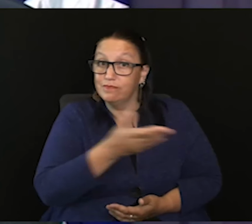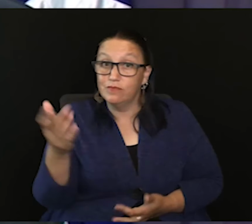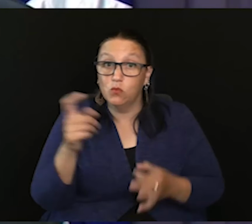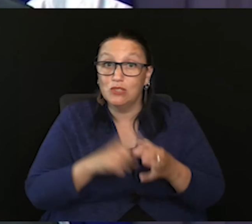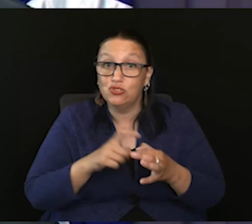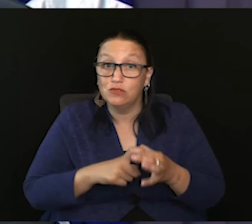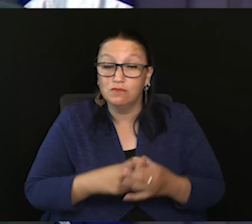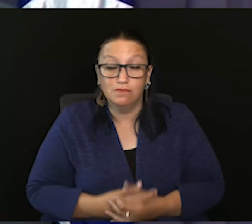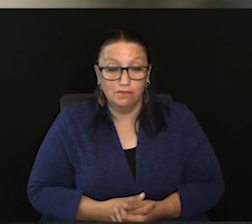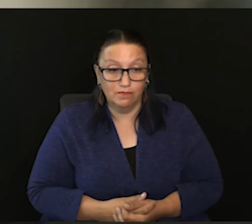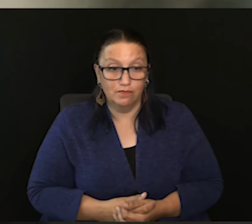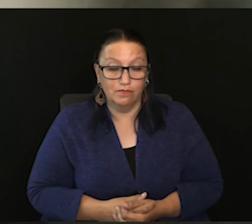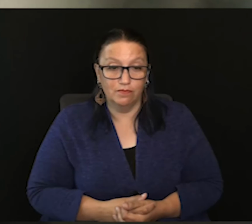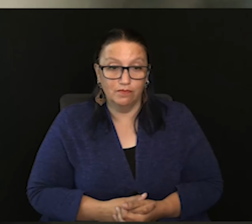We'll start with those in the room at (UNKNOWN).